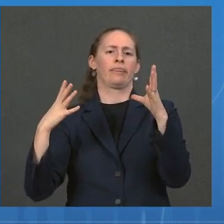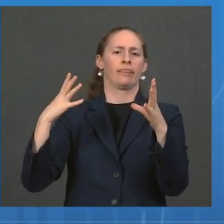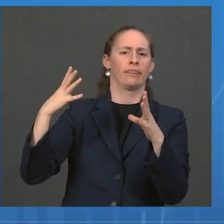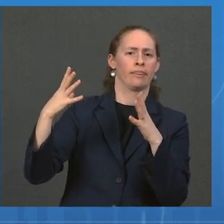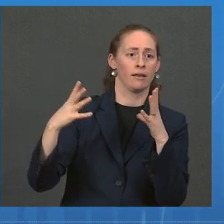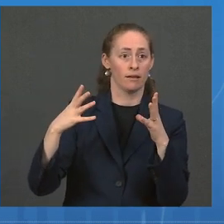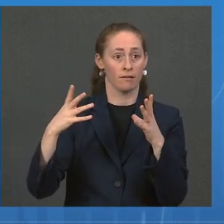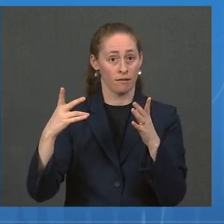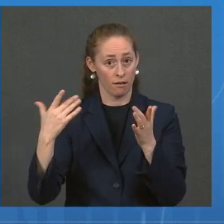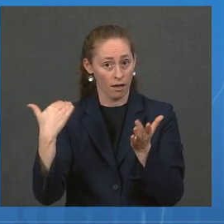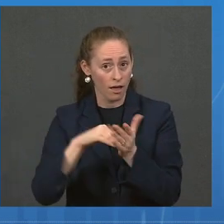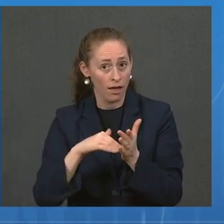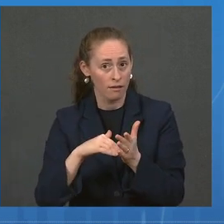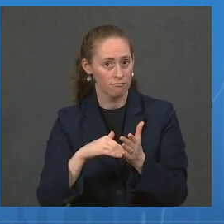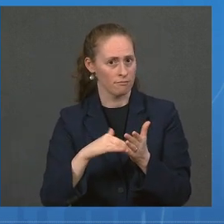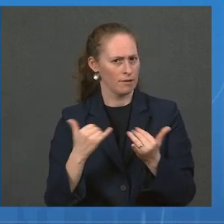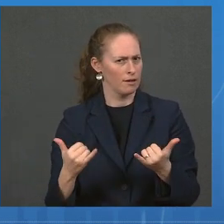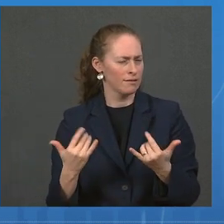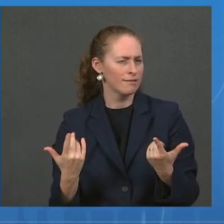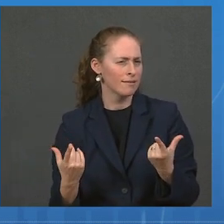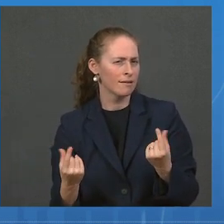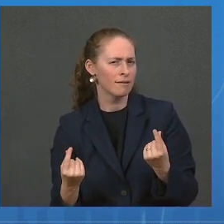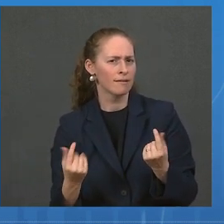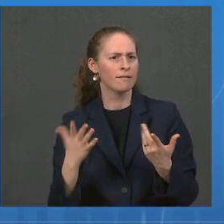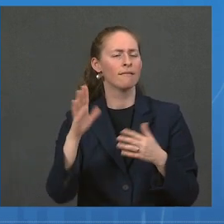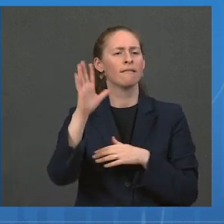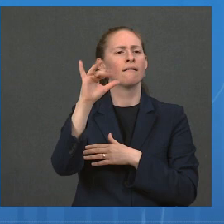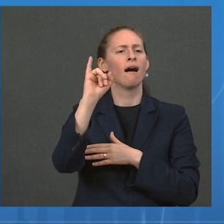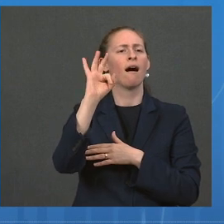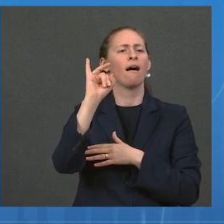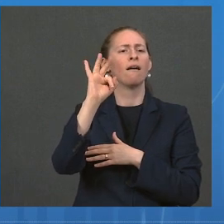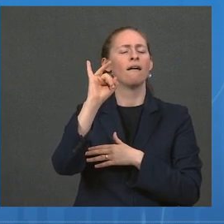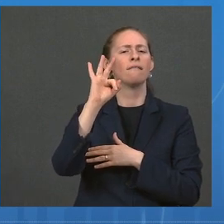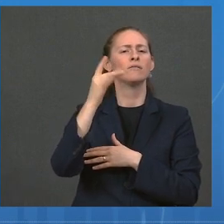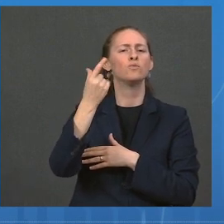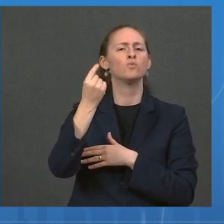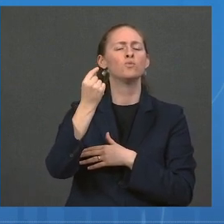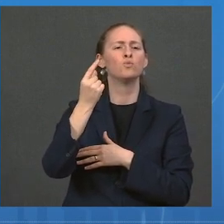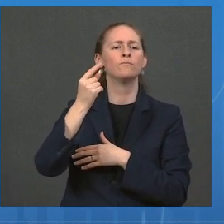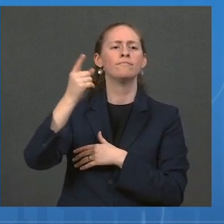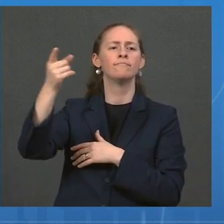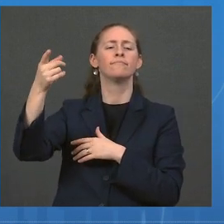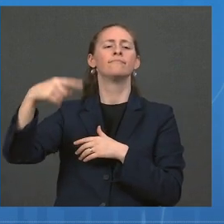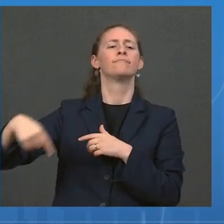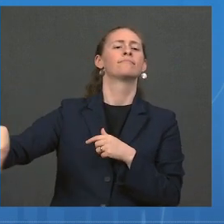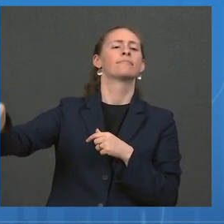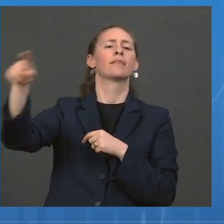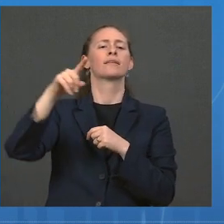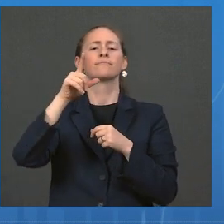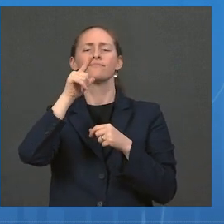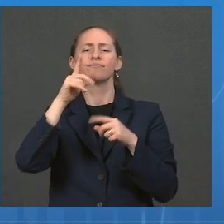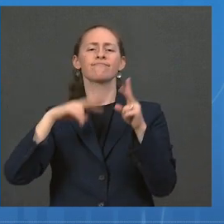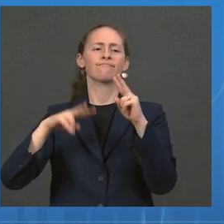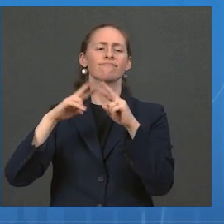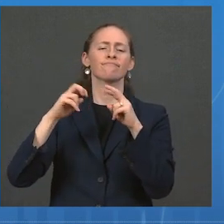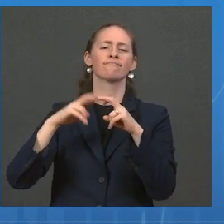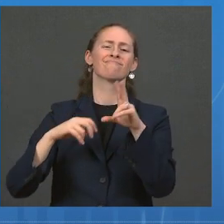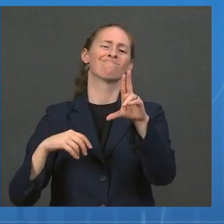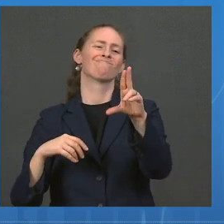And what happens if federal regulators decide not to vaccinate kids 5 to 11? Mr. Zients: No, I think we're actually